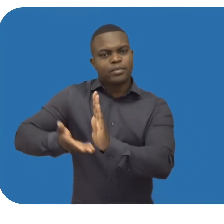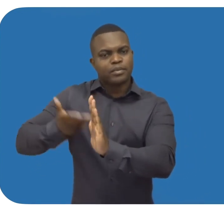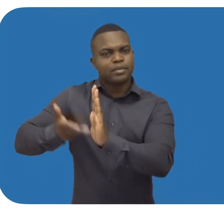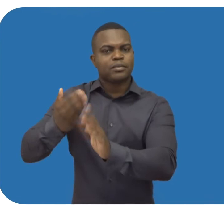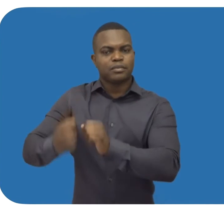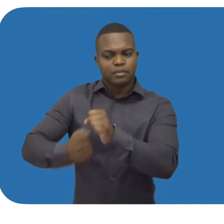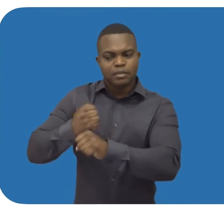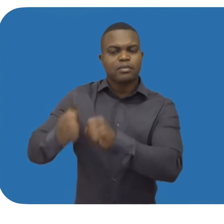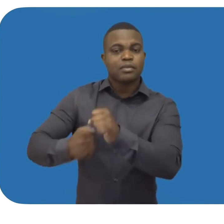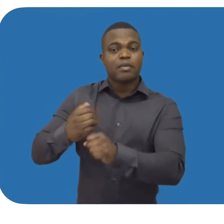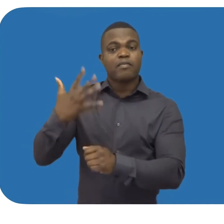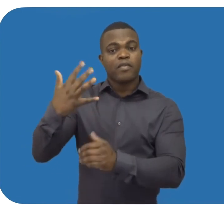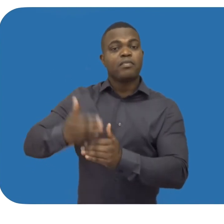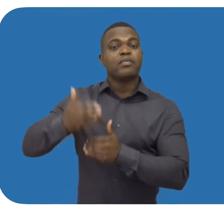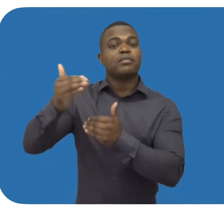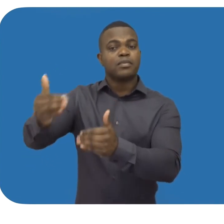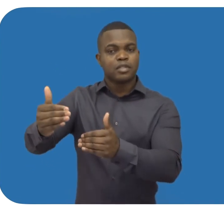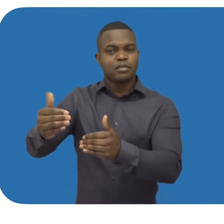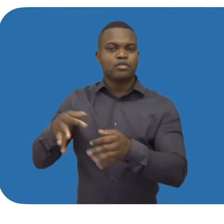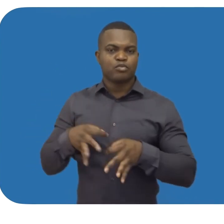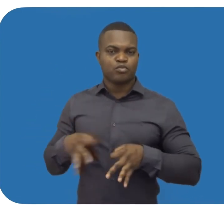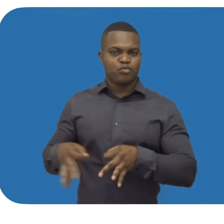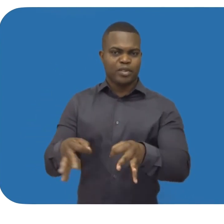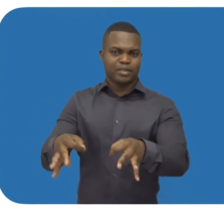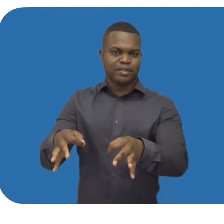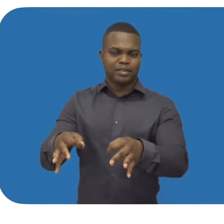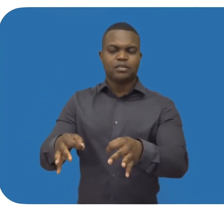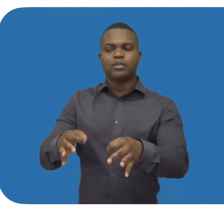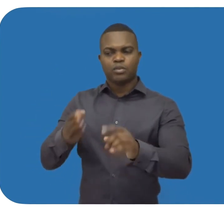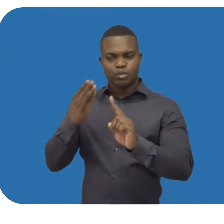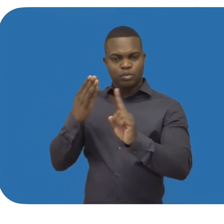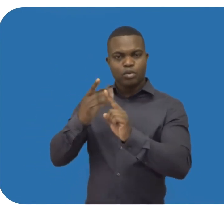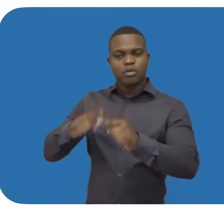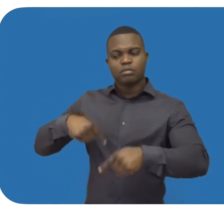In that time, we also hope to develop a sustainable long-term strategy.